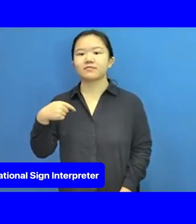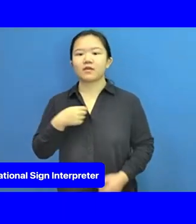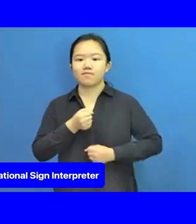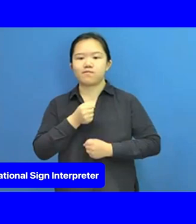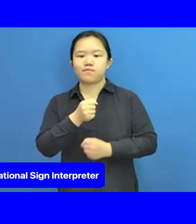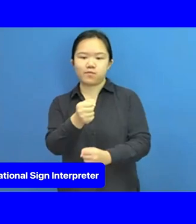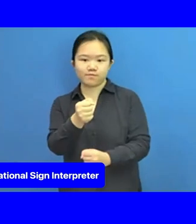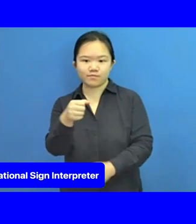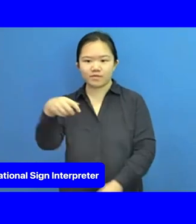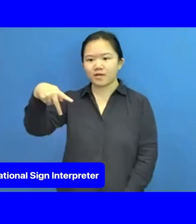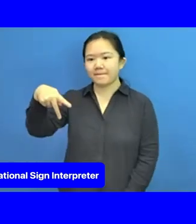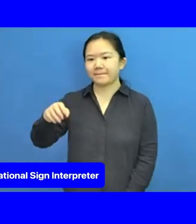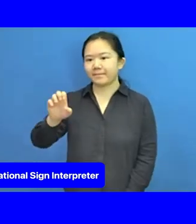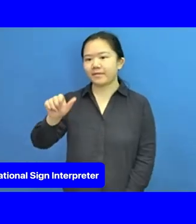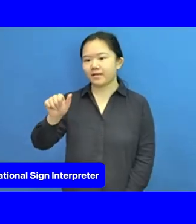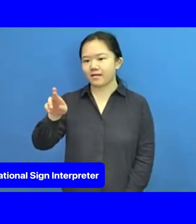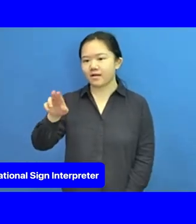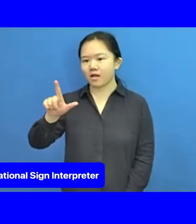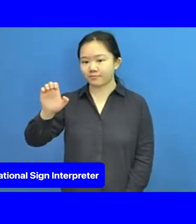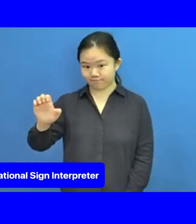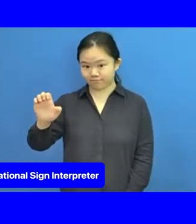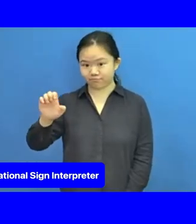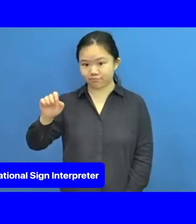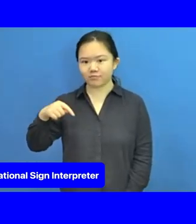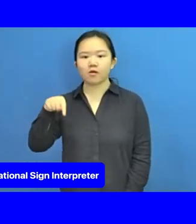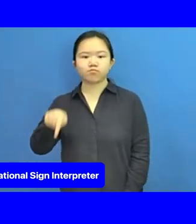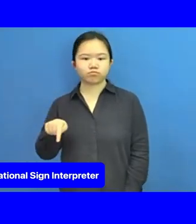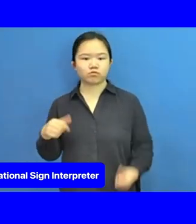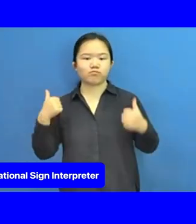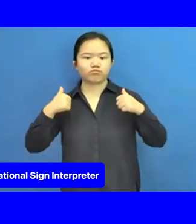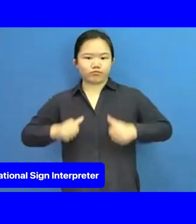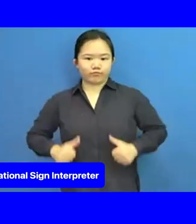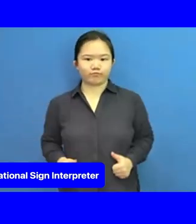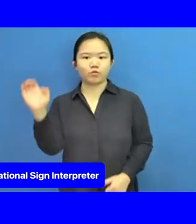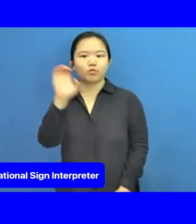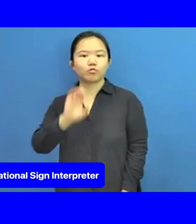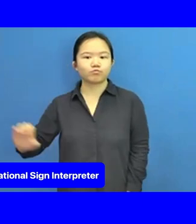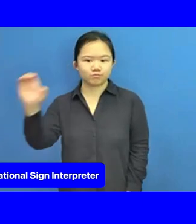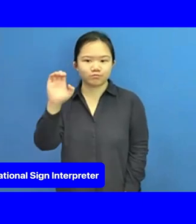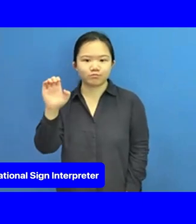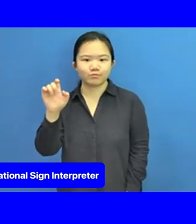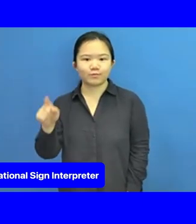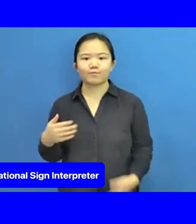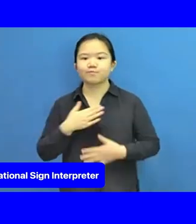So this is a very exciting and vibrant time that we are having and sharing.